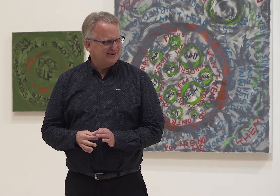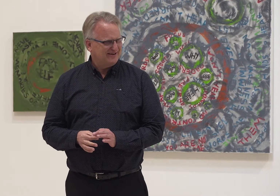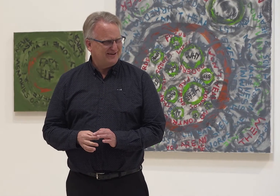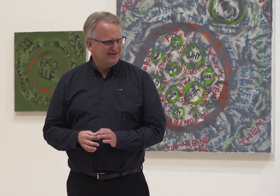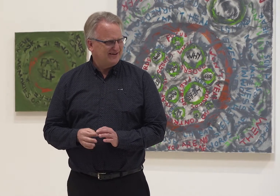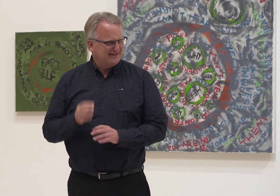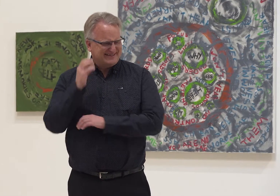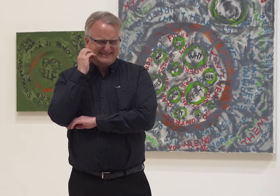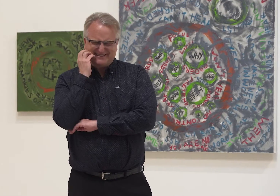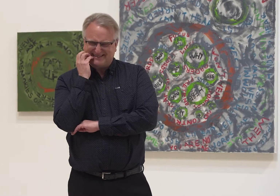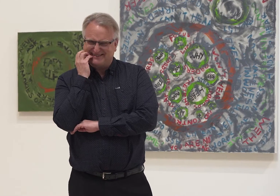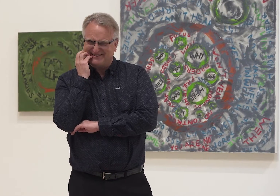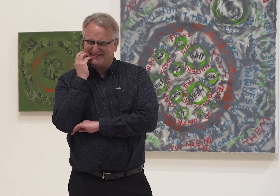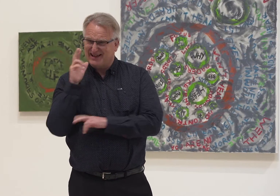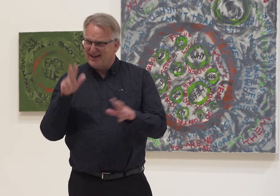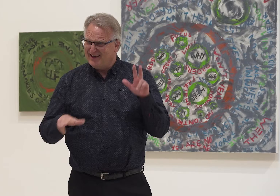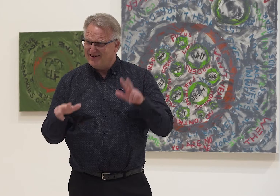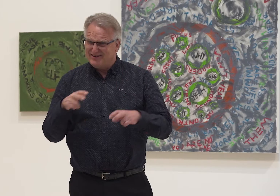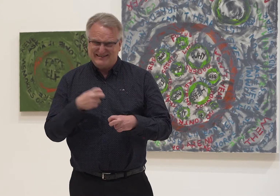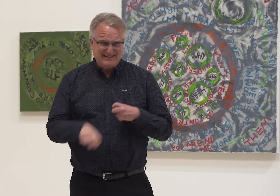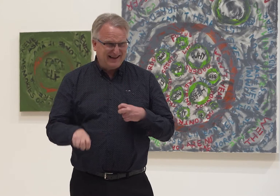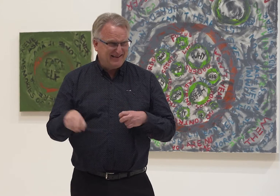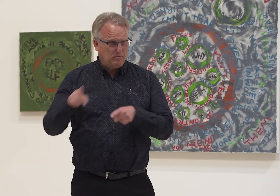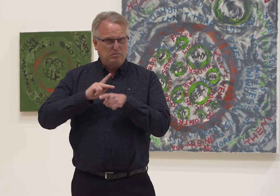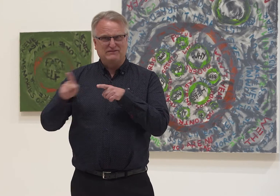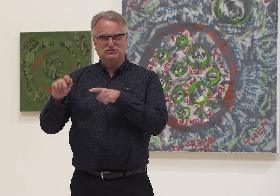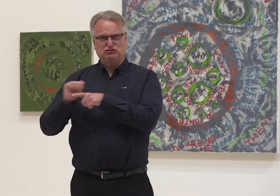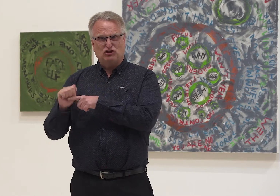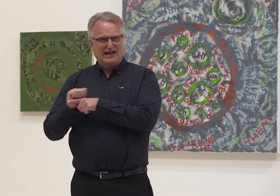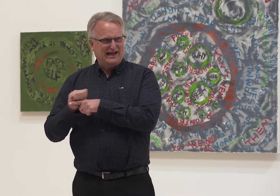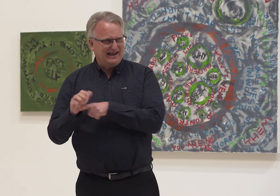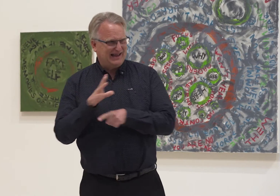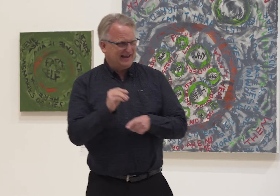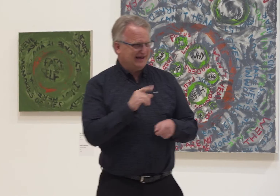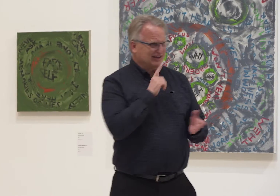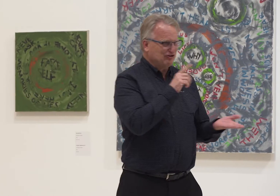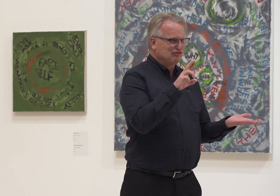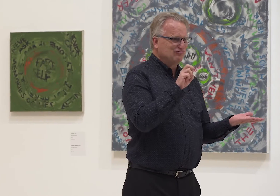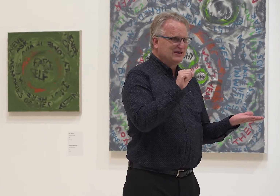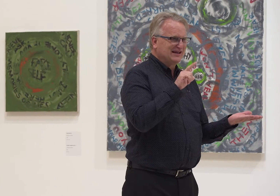But I think, "Well, we can't be friends?" You know, you get professional training.